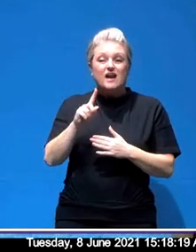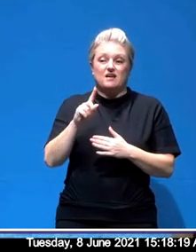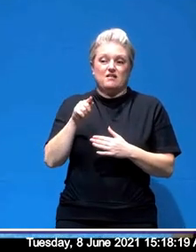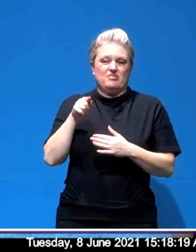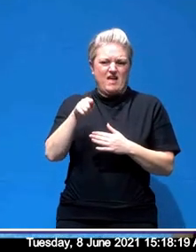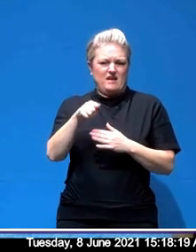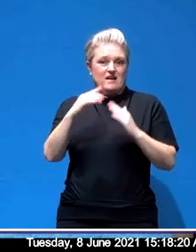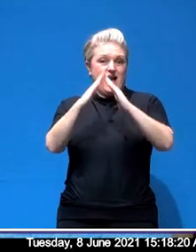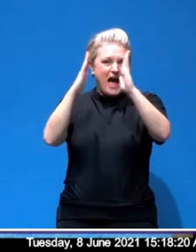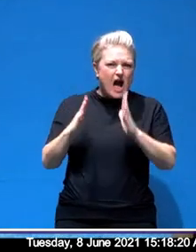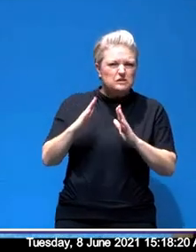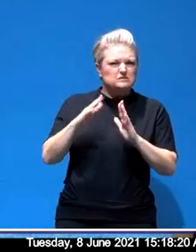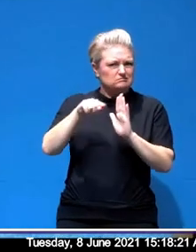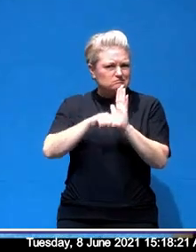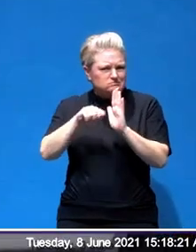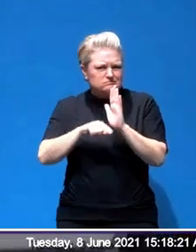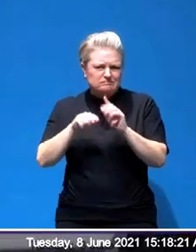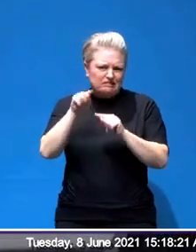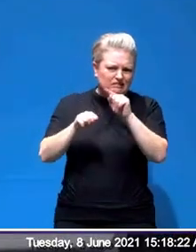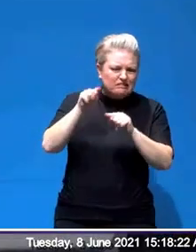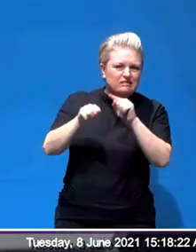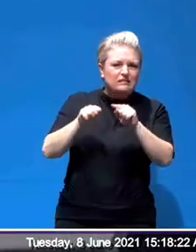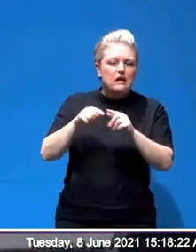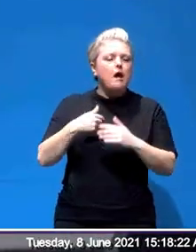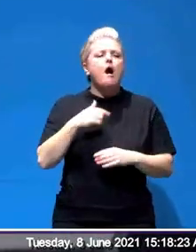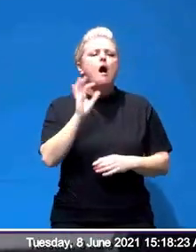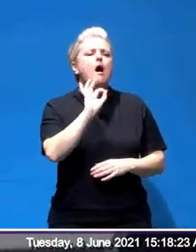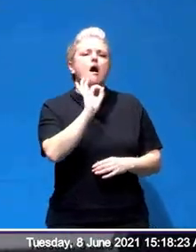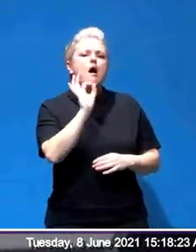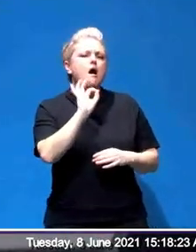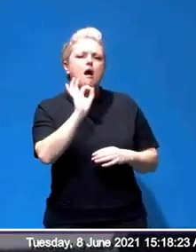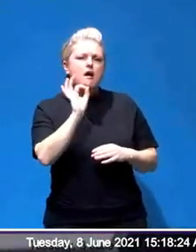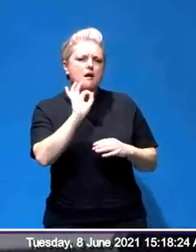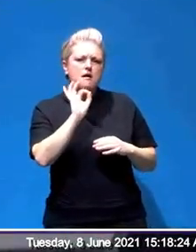Not specifically in terms of the detail that